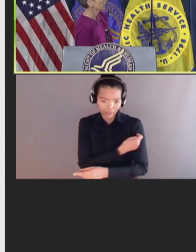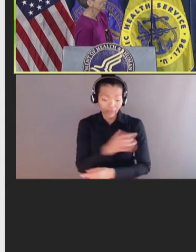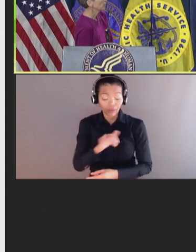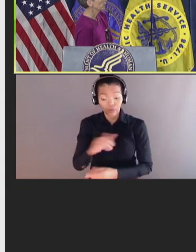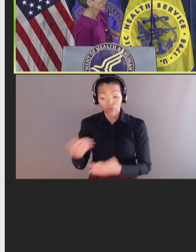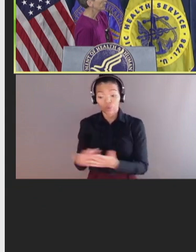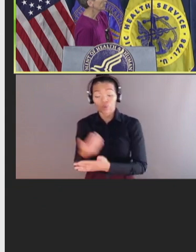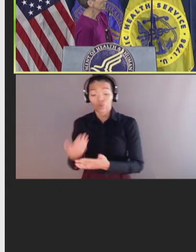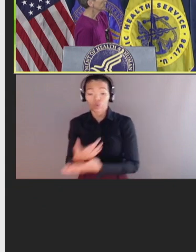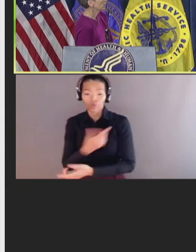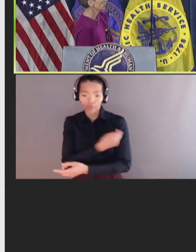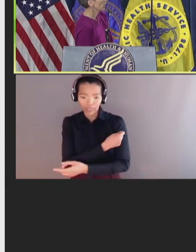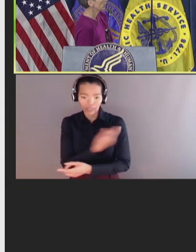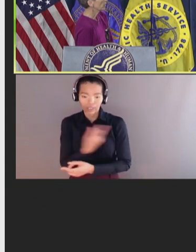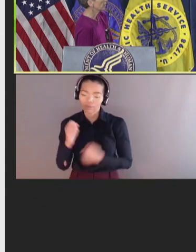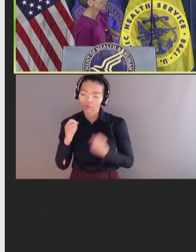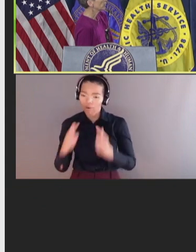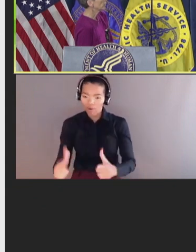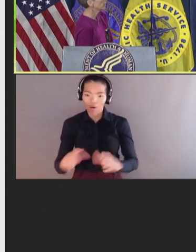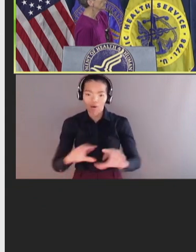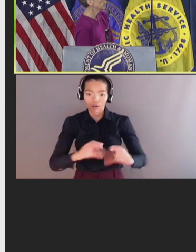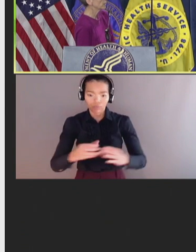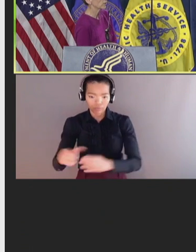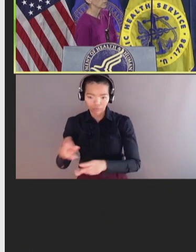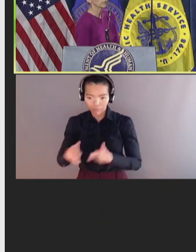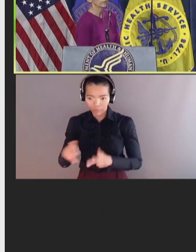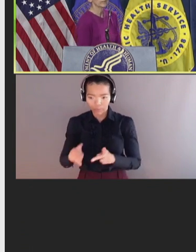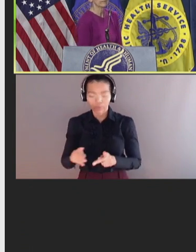with a priority on those populations who need the protection from a given